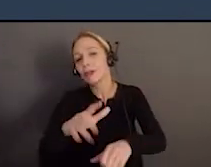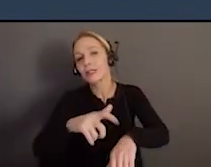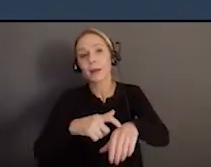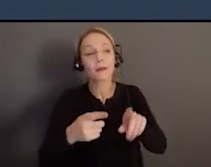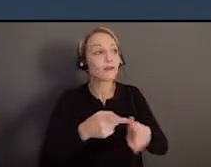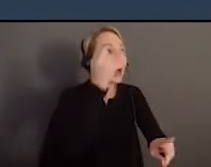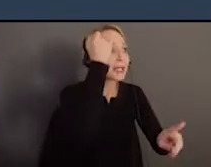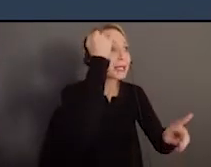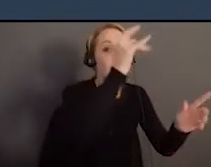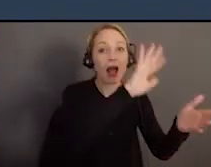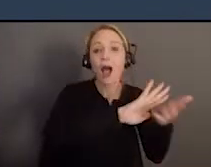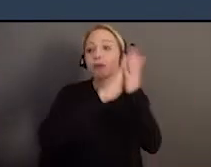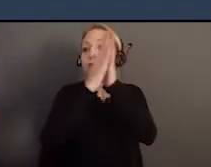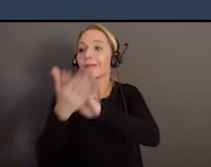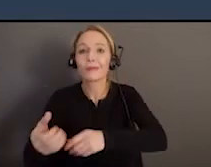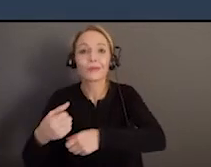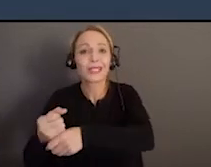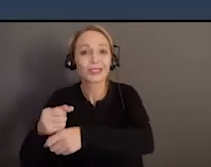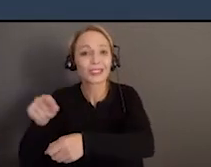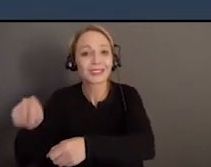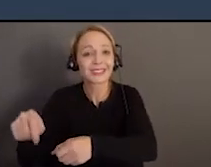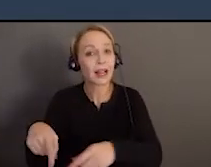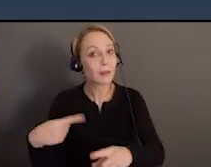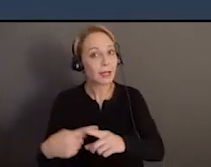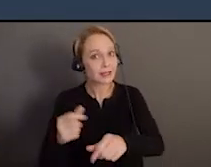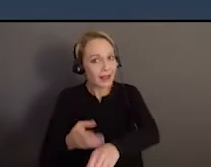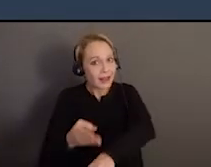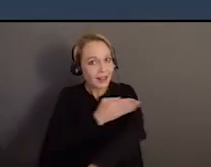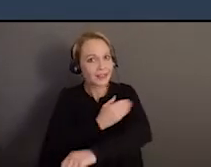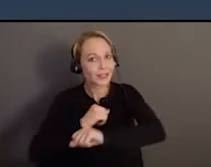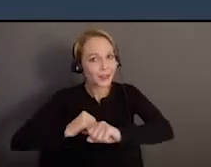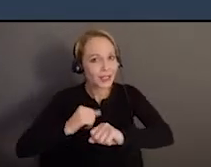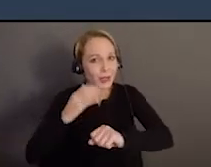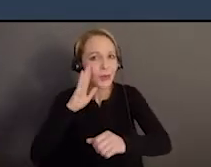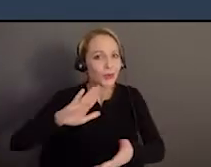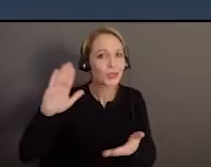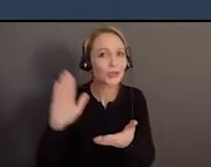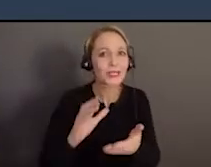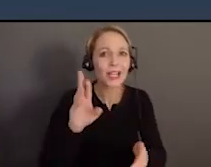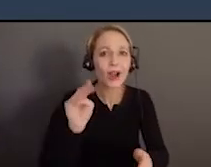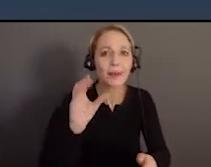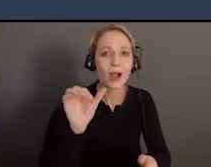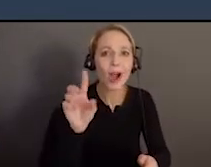IT CAN ALSO ENHANCE SECURITY BY REDUCING CM DATA